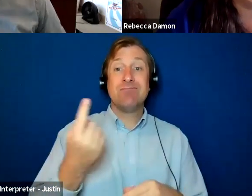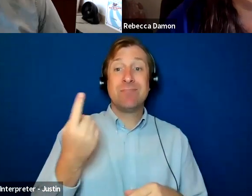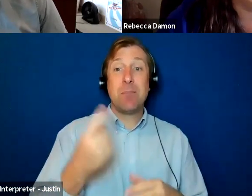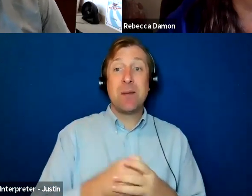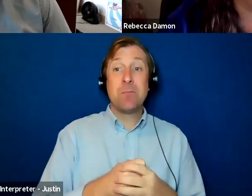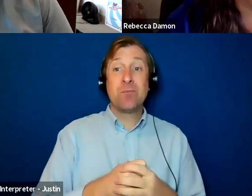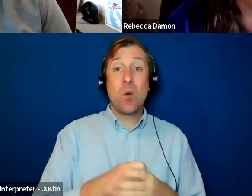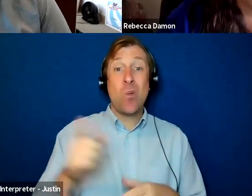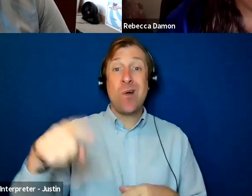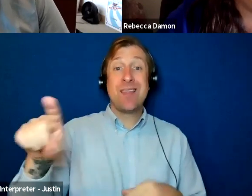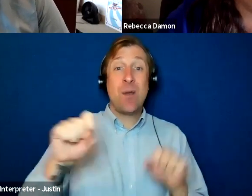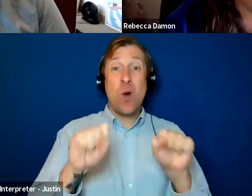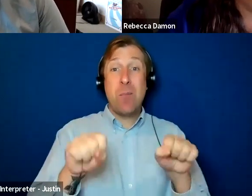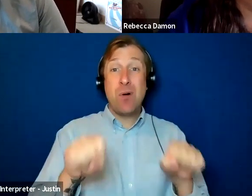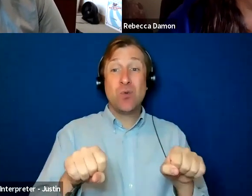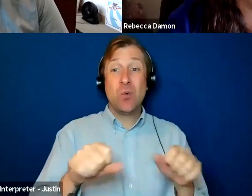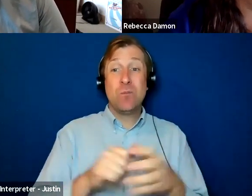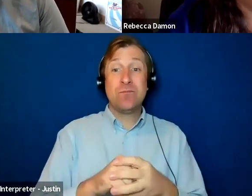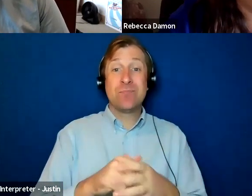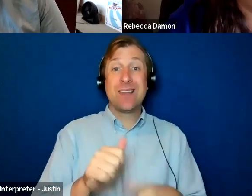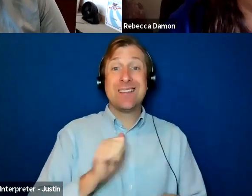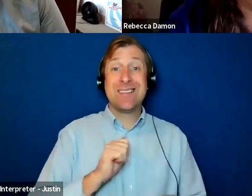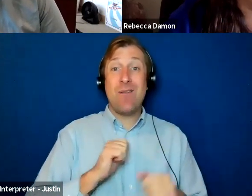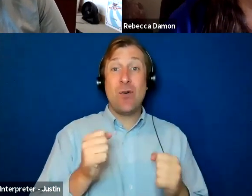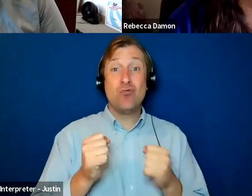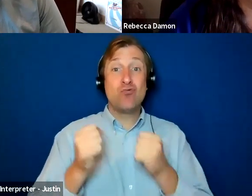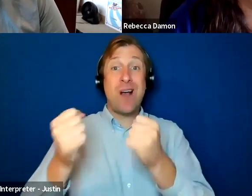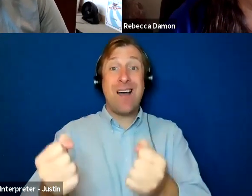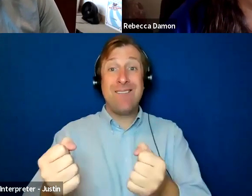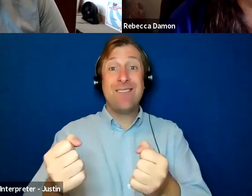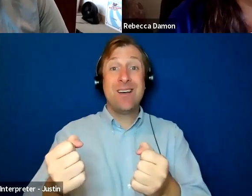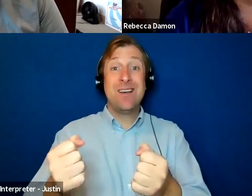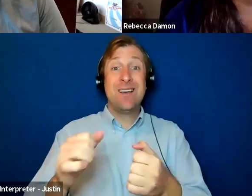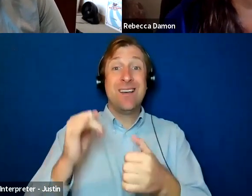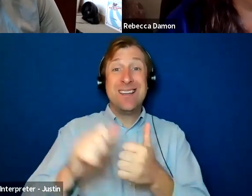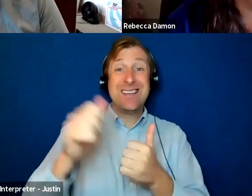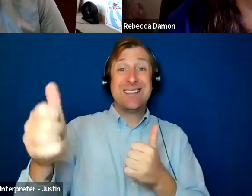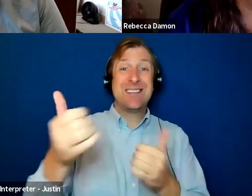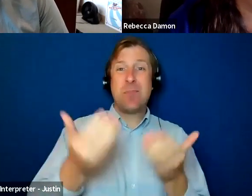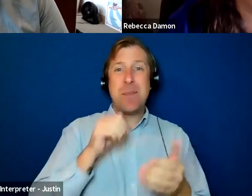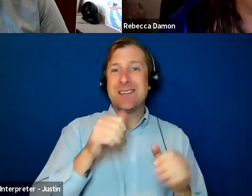that they were able to self-drive a much longer distance, but that might not be possible for those traveling